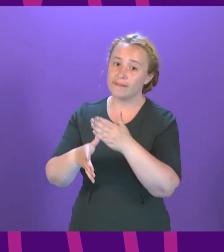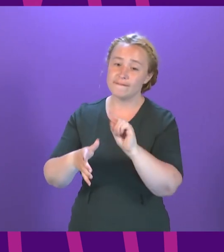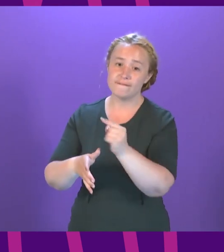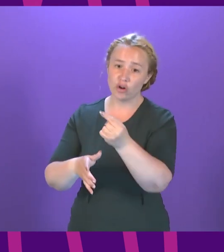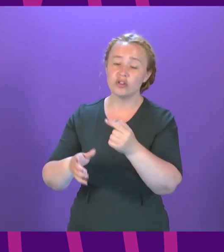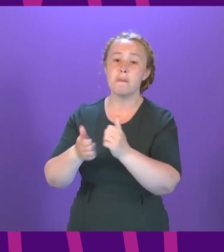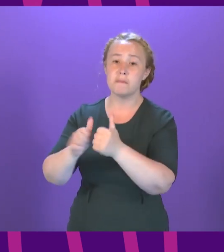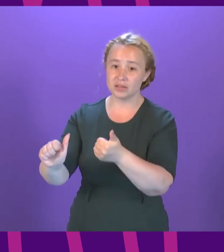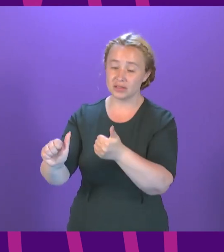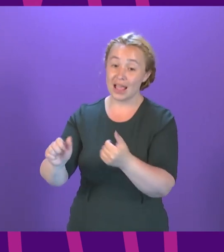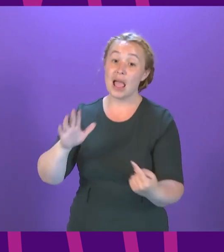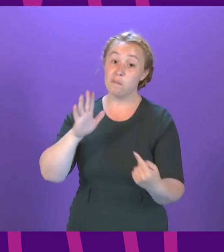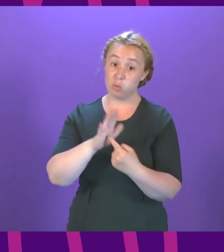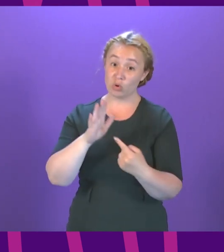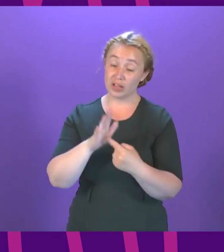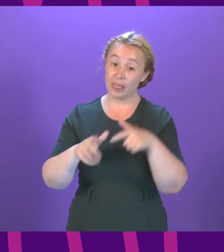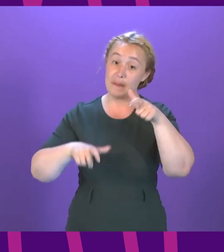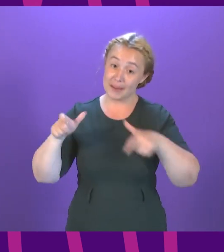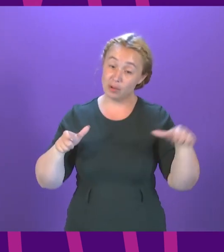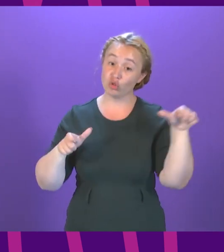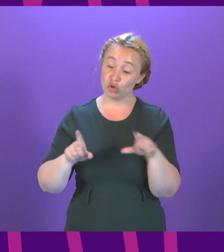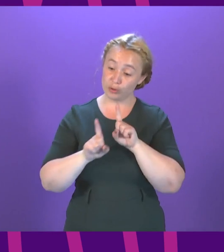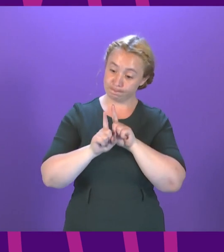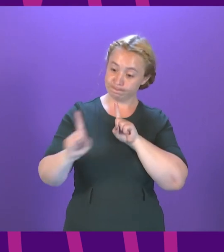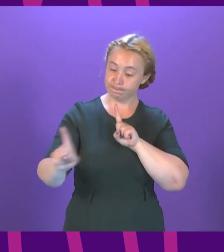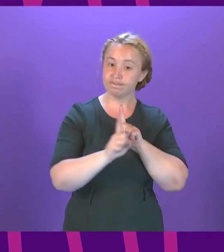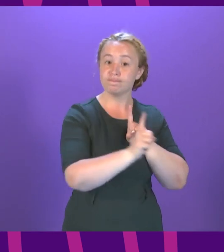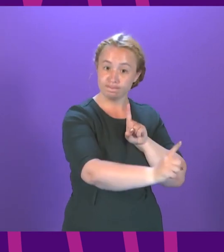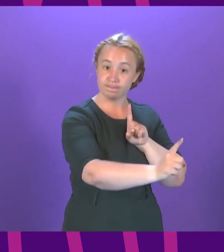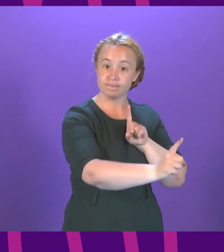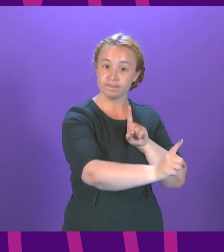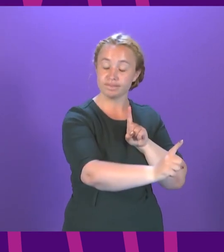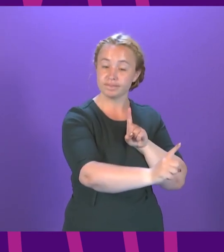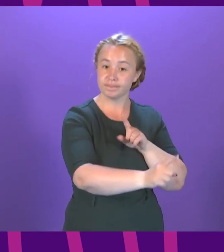are still advised about physical distancing. This is not particularly relevant for now,